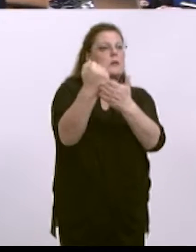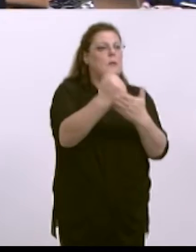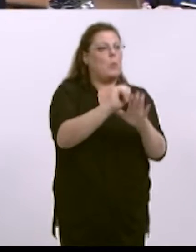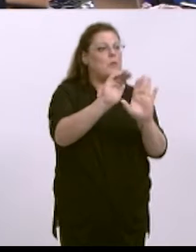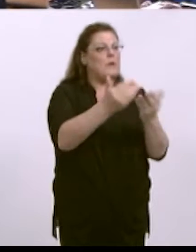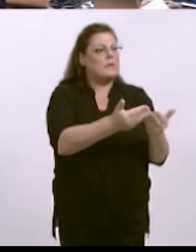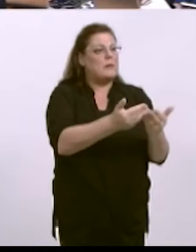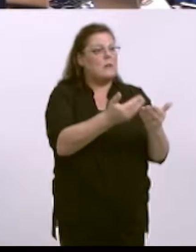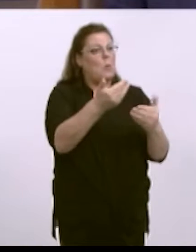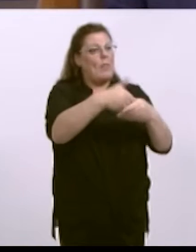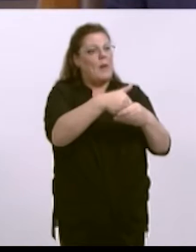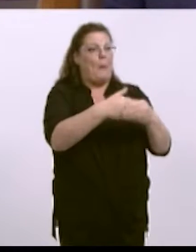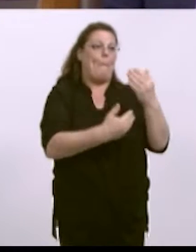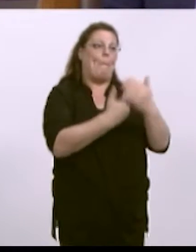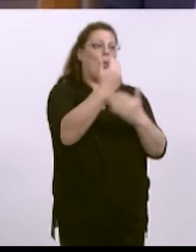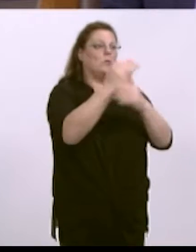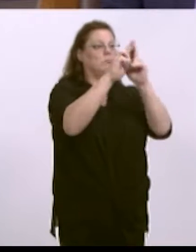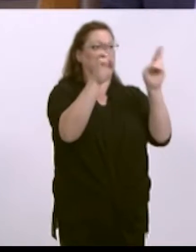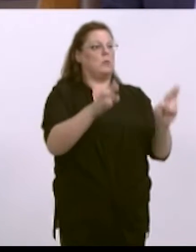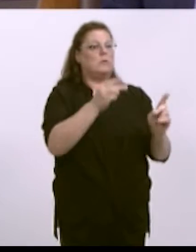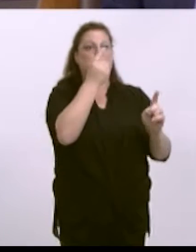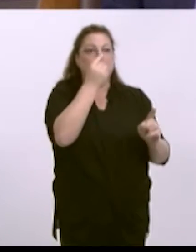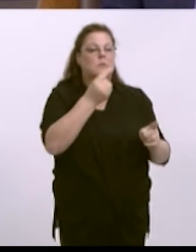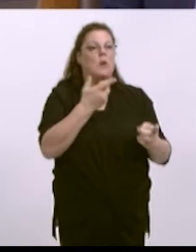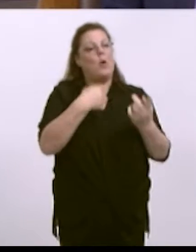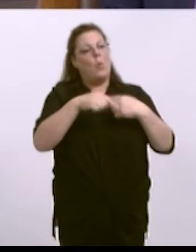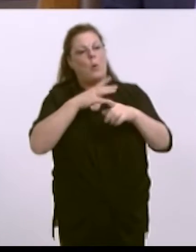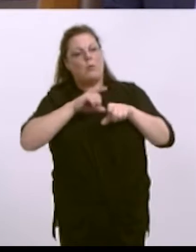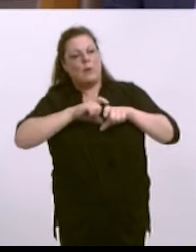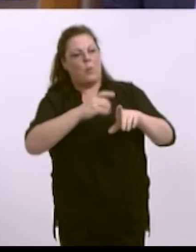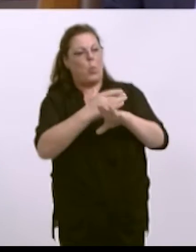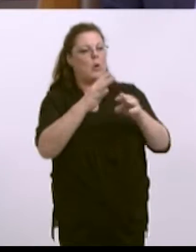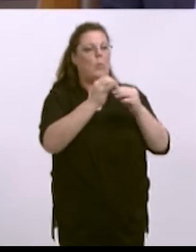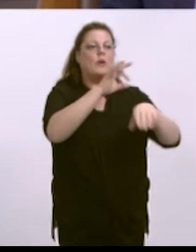facilities. We will keep on working with GPs and with health boards to deliver more up-to-date,